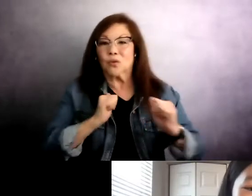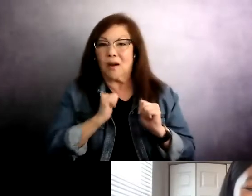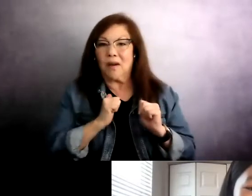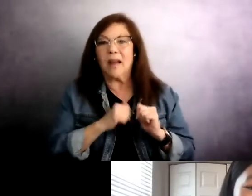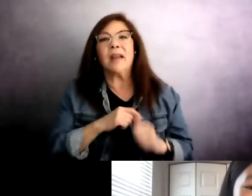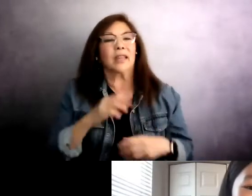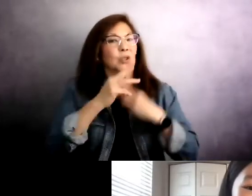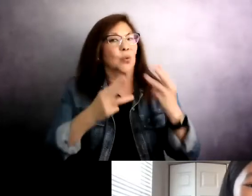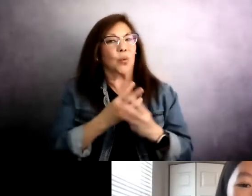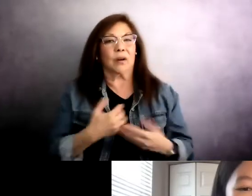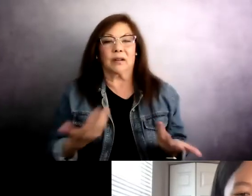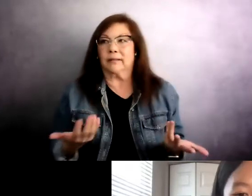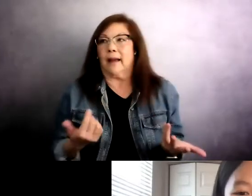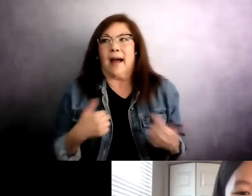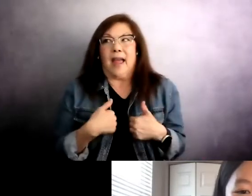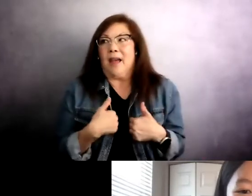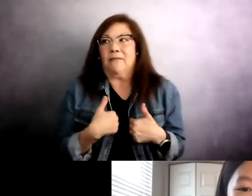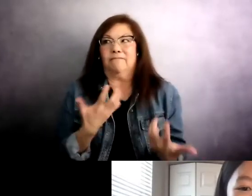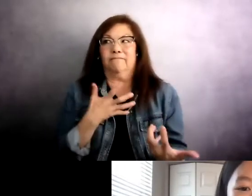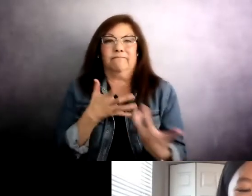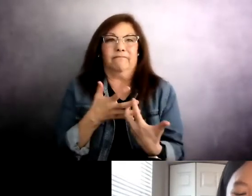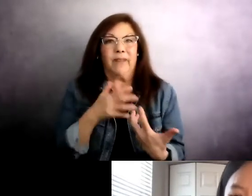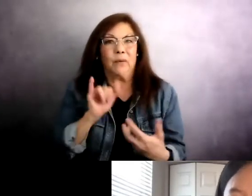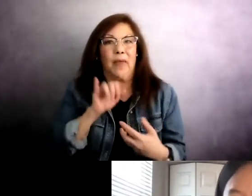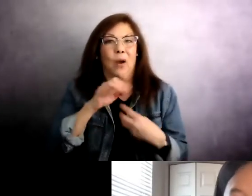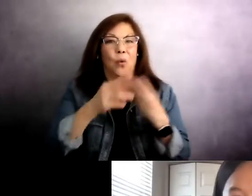a world that I have no place in. And note distance to imagine myself in. And I've always